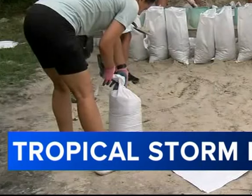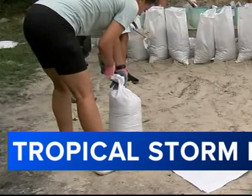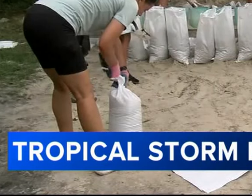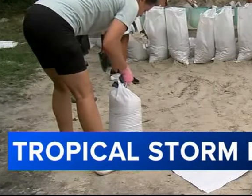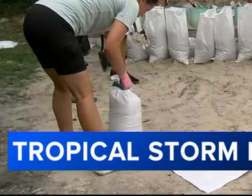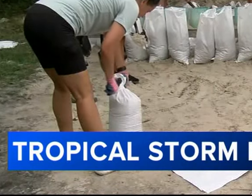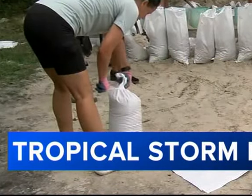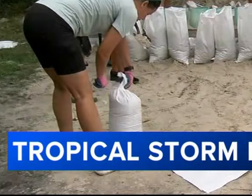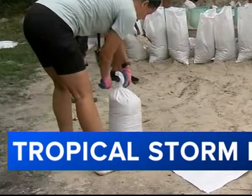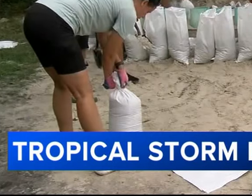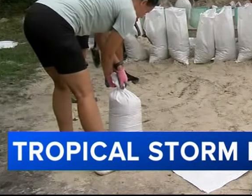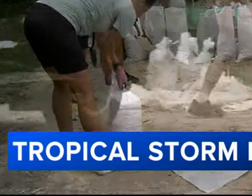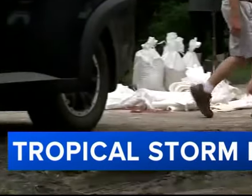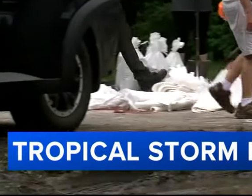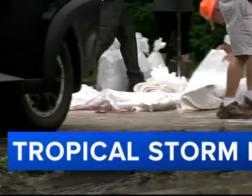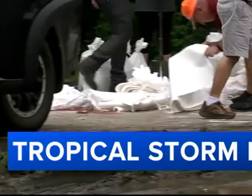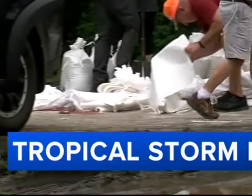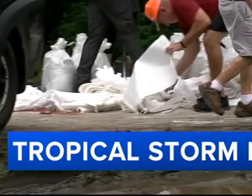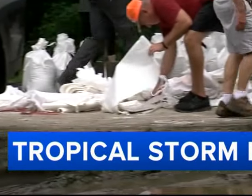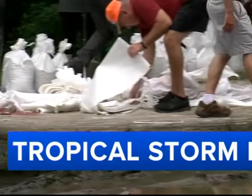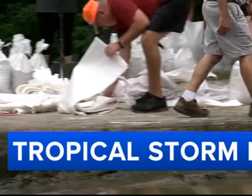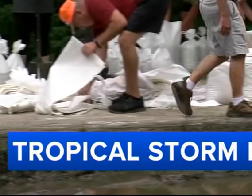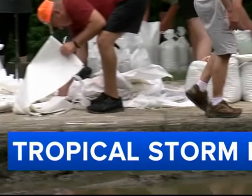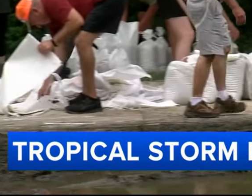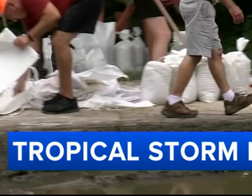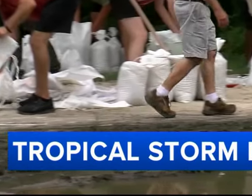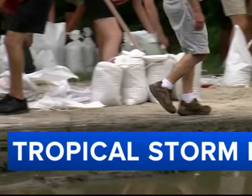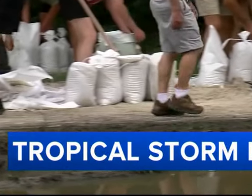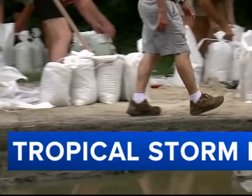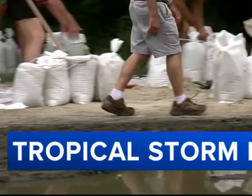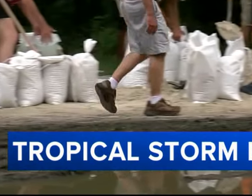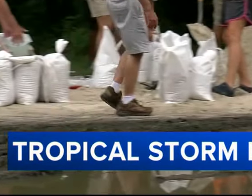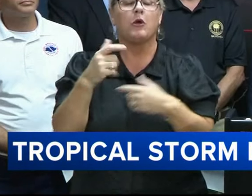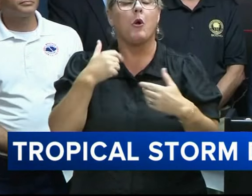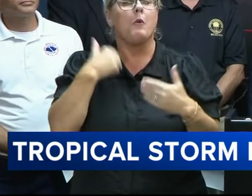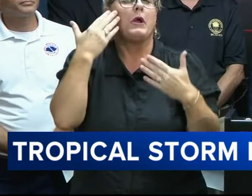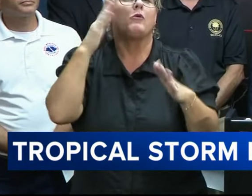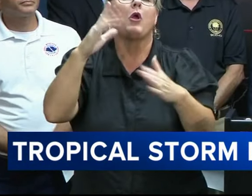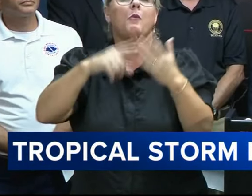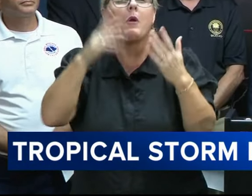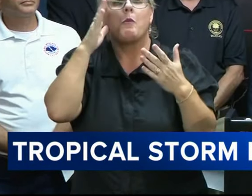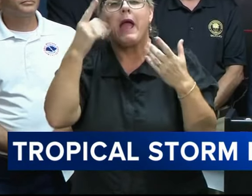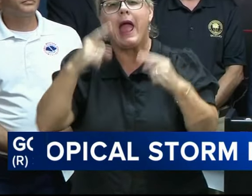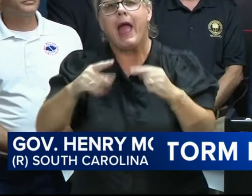ACROSS SOUTH GEORGIA, THEN STALL OFF SOUTH CAROLINA. CHARLESTON